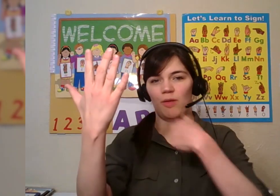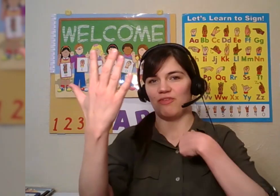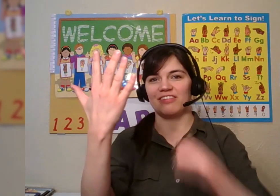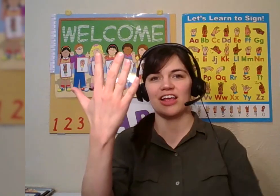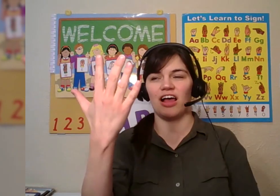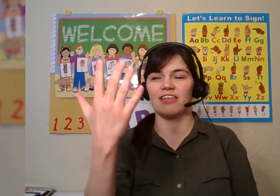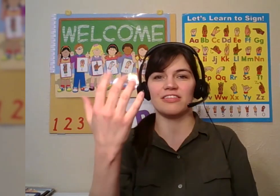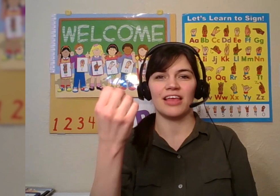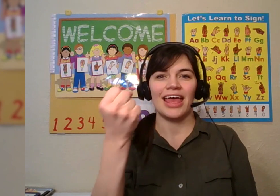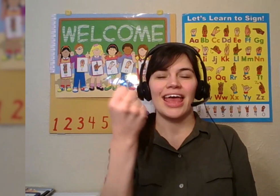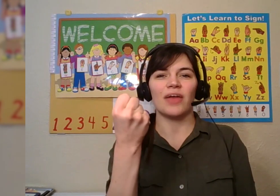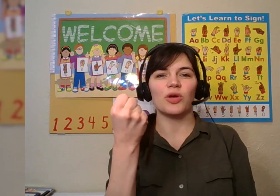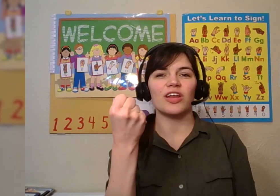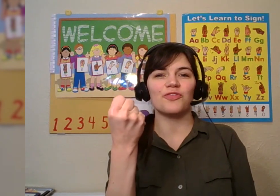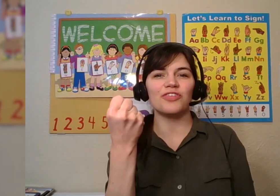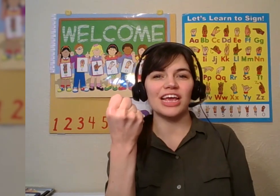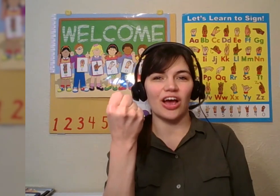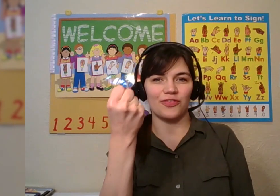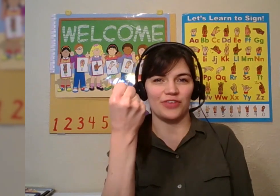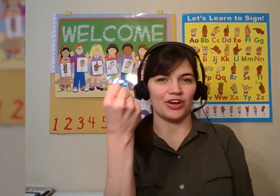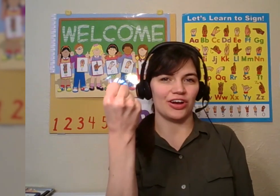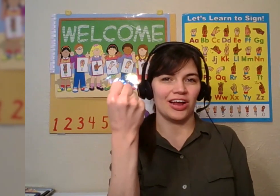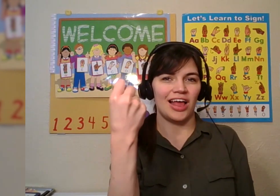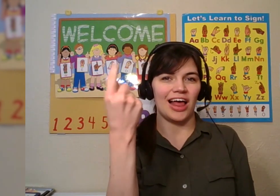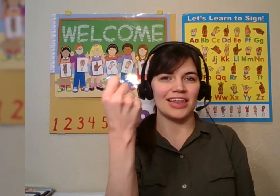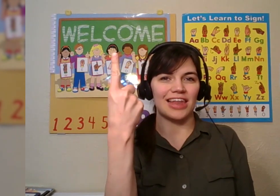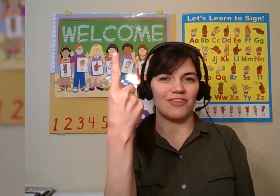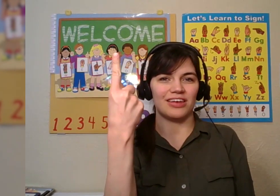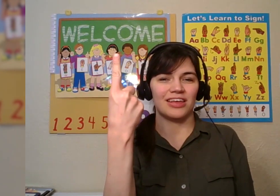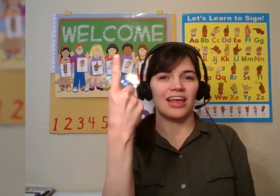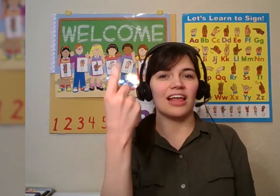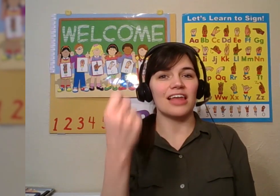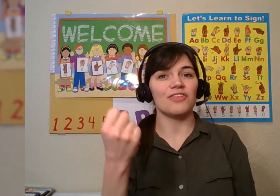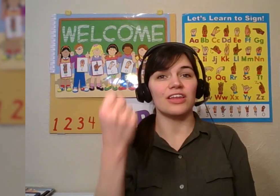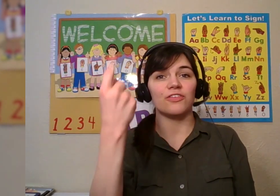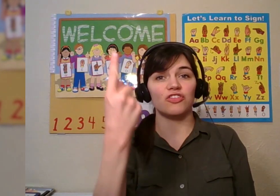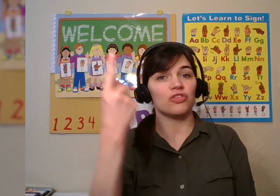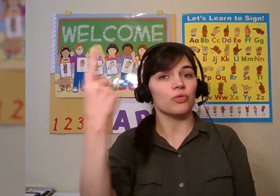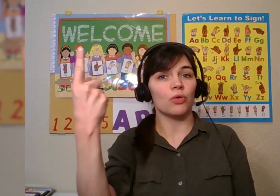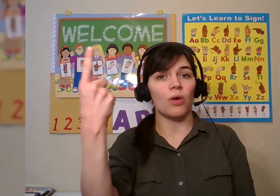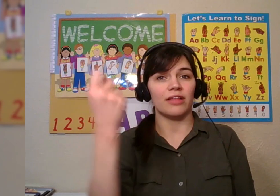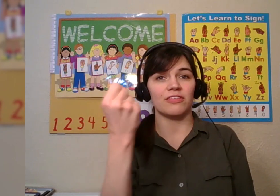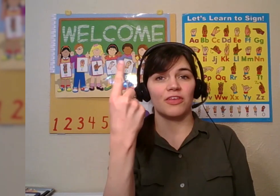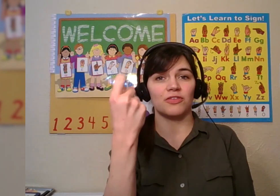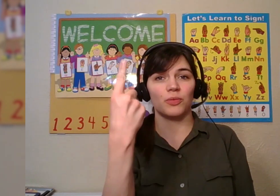facing us and we're gonna flick our finger. 11. 11 is two ones, so we're gonna